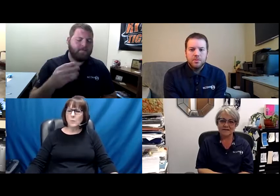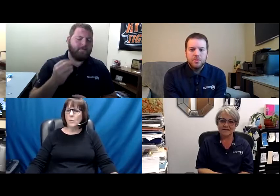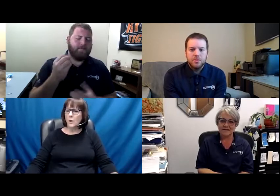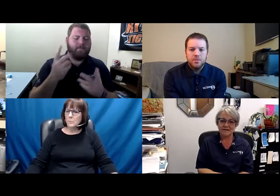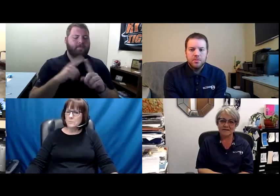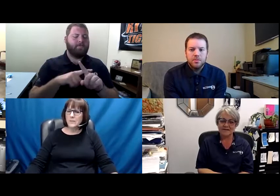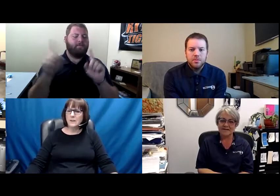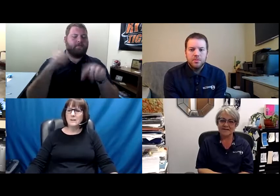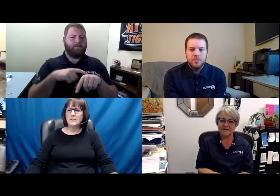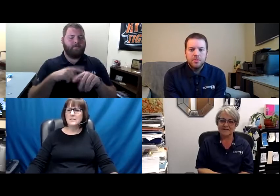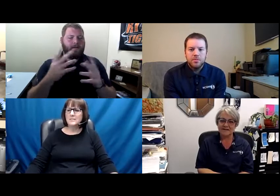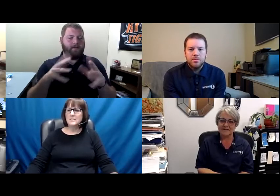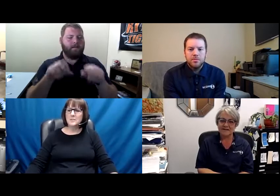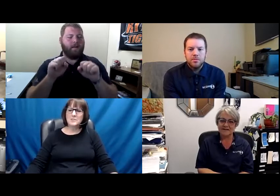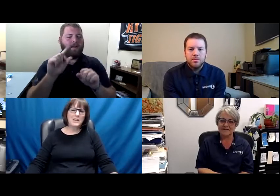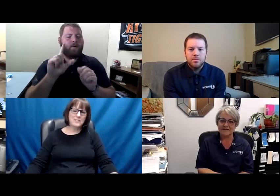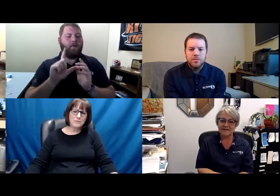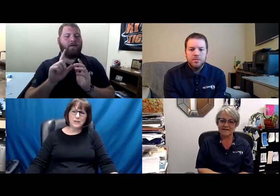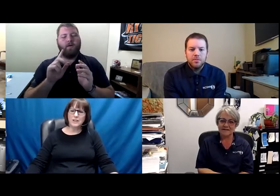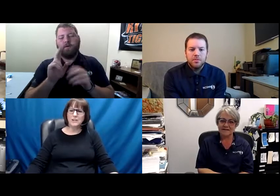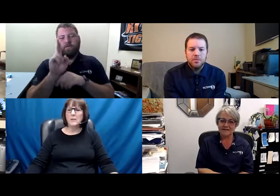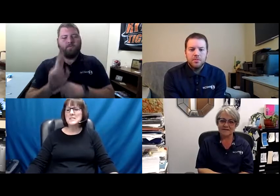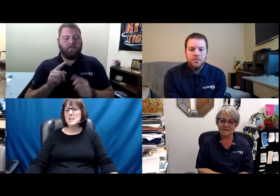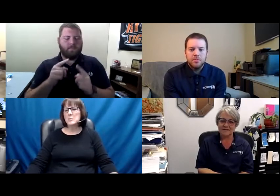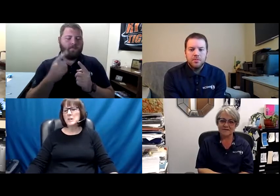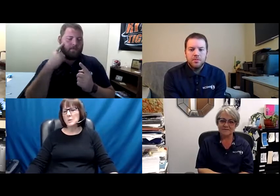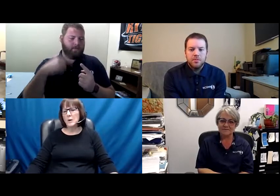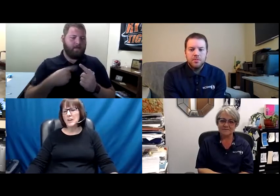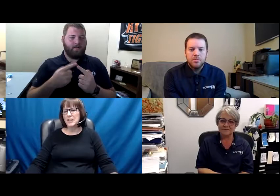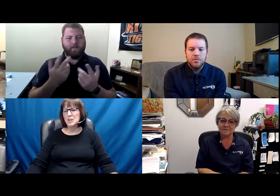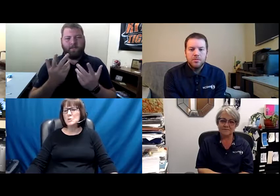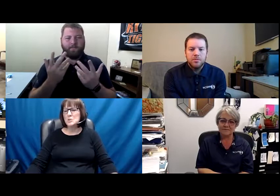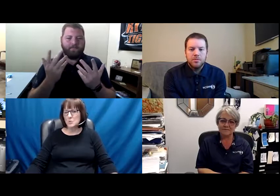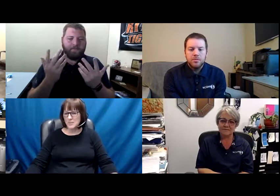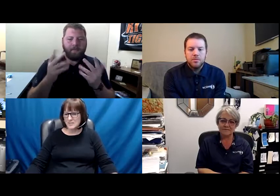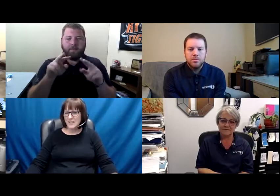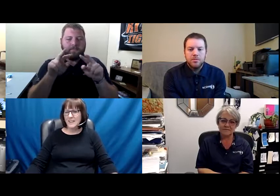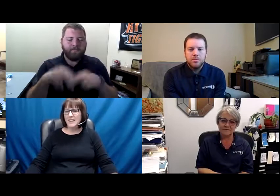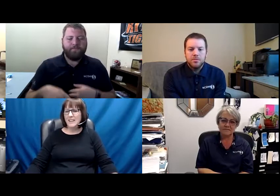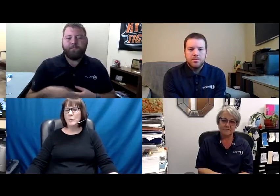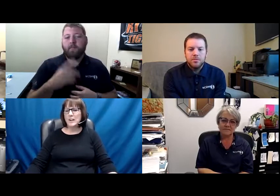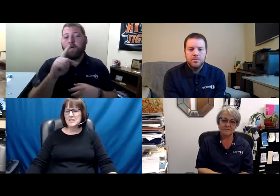warm so it's kind of different here might take me a little while to get used to it here in Nebraska.